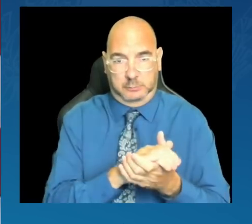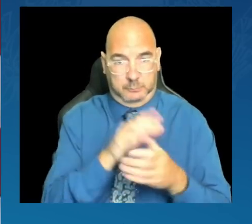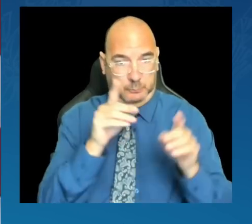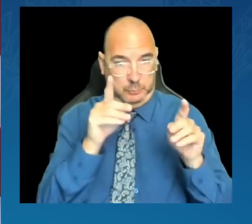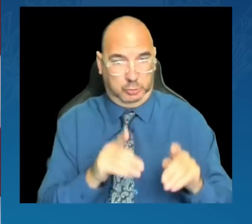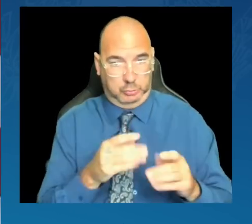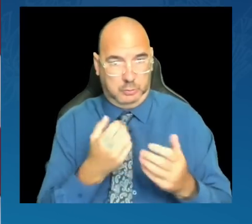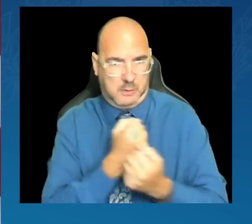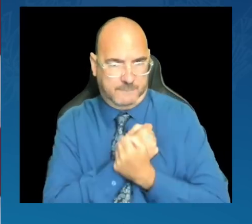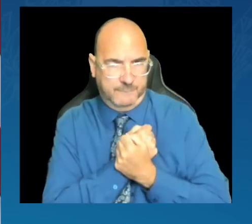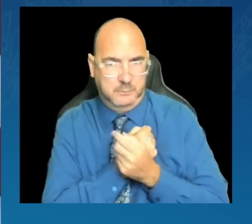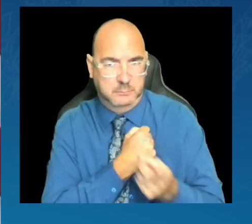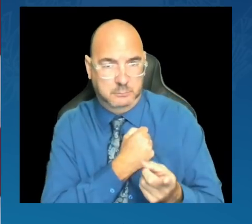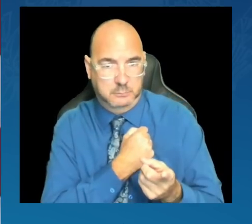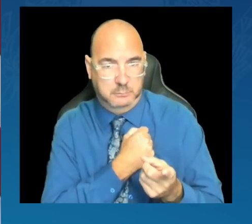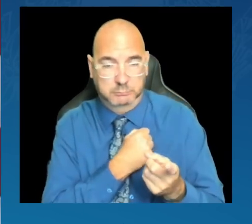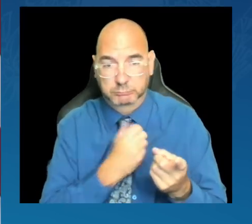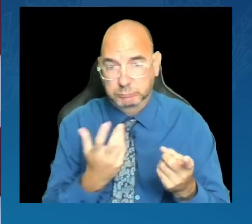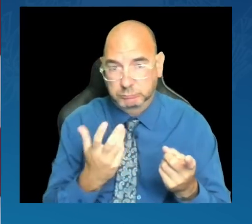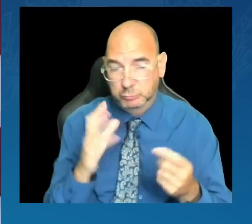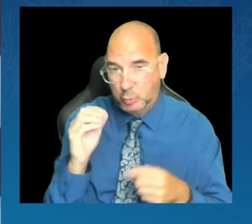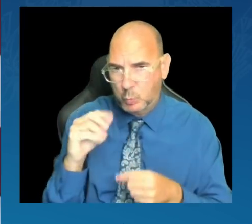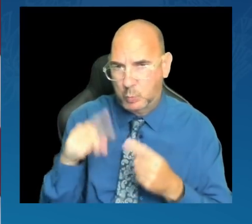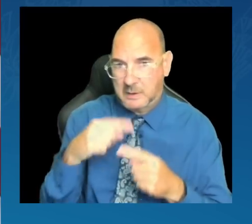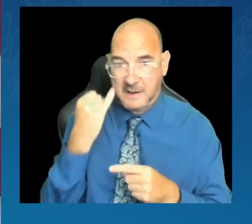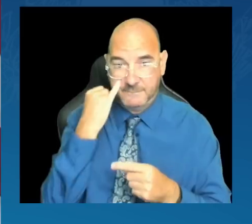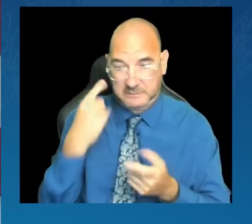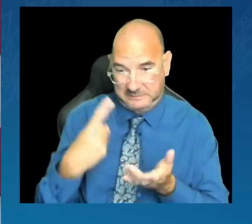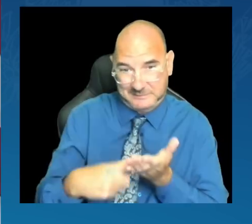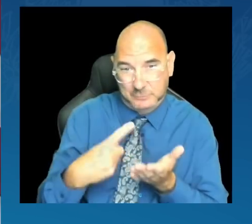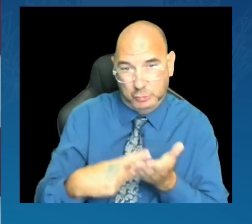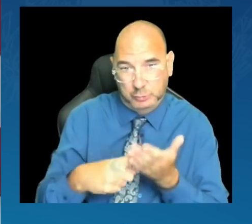So when we discuss this issue and when we contemplate what it means,